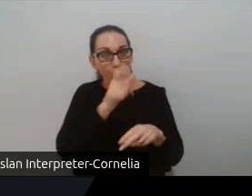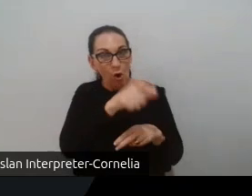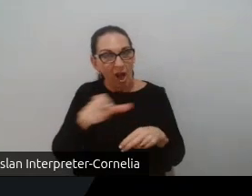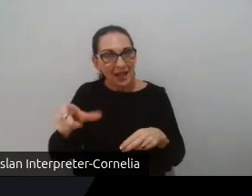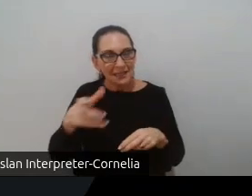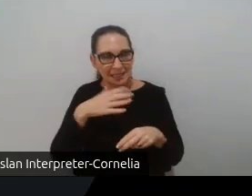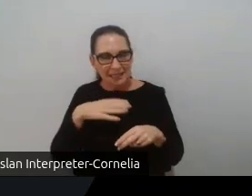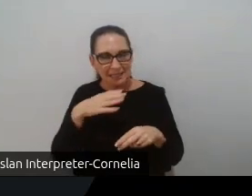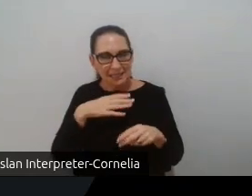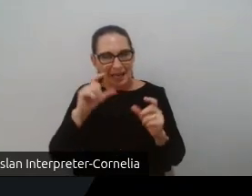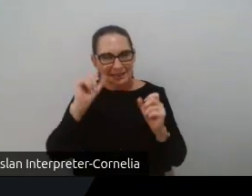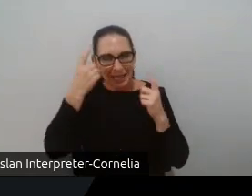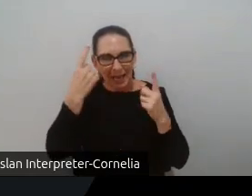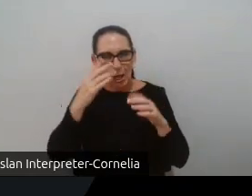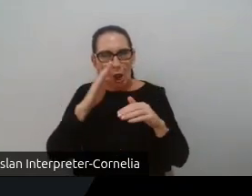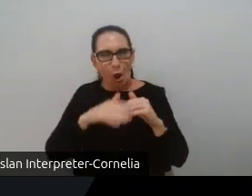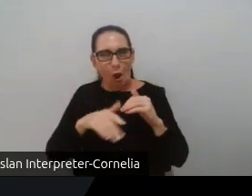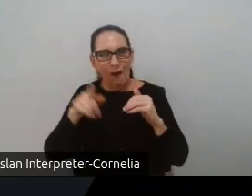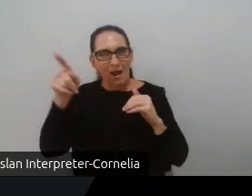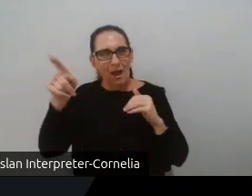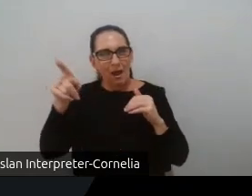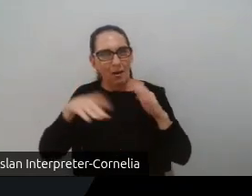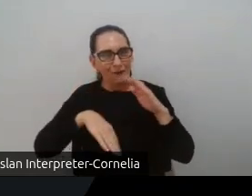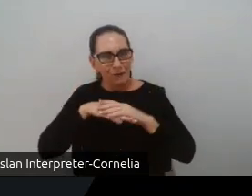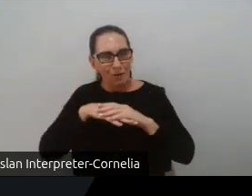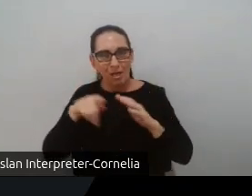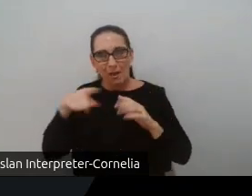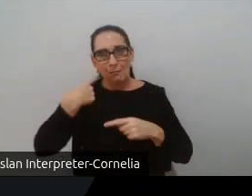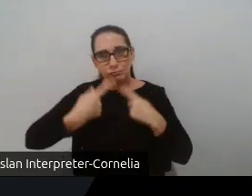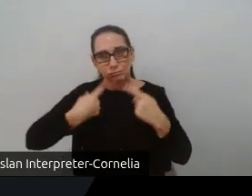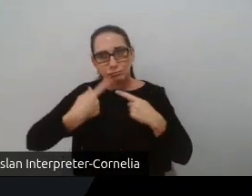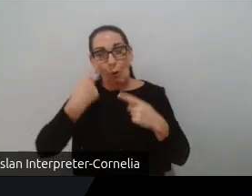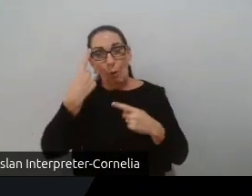we went through it's gone through a whole hour of trying to explain what that means when it comes